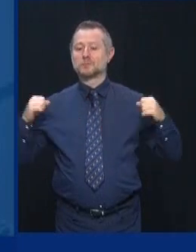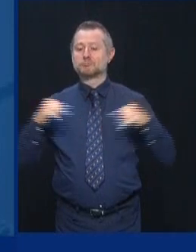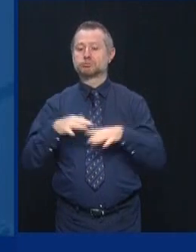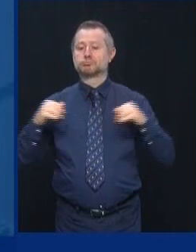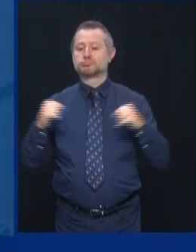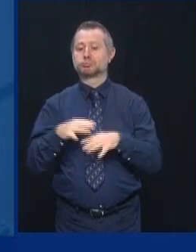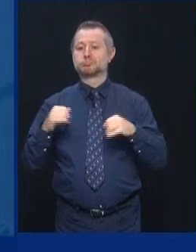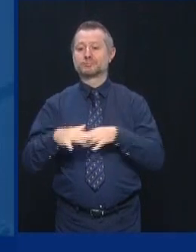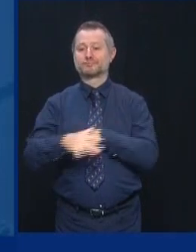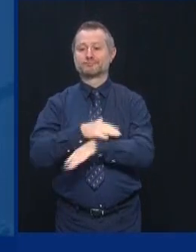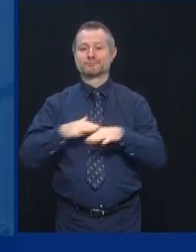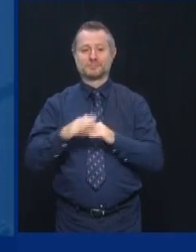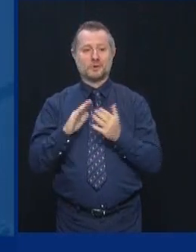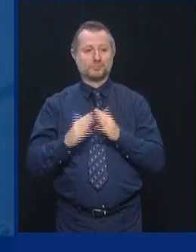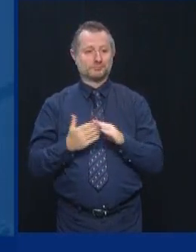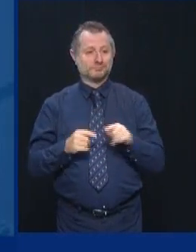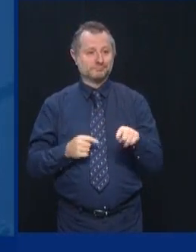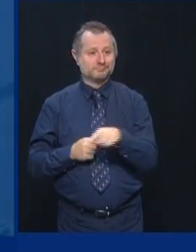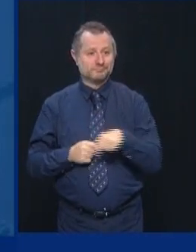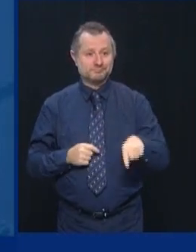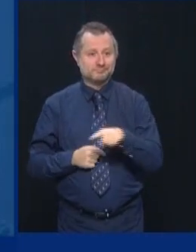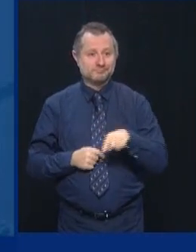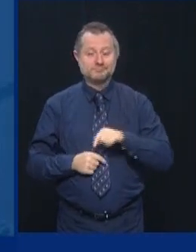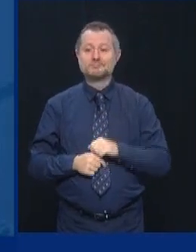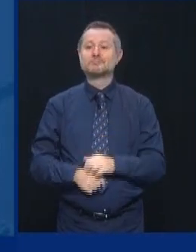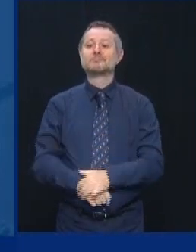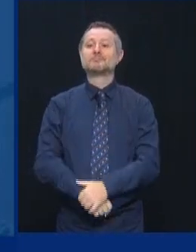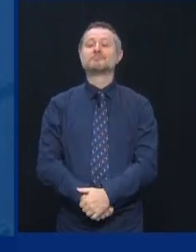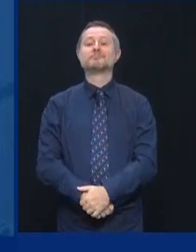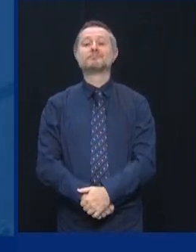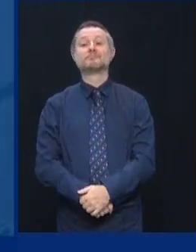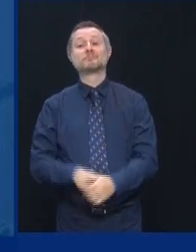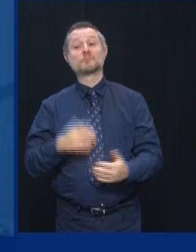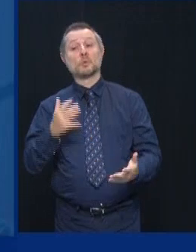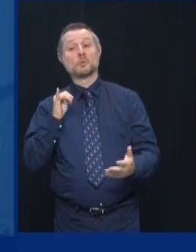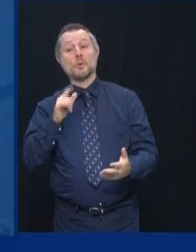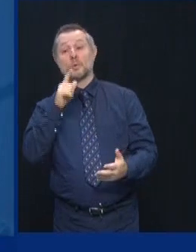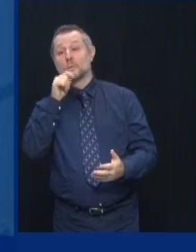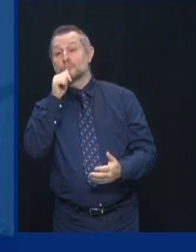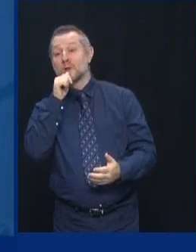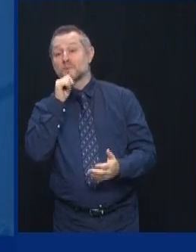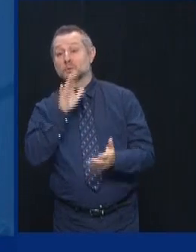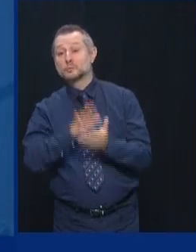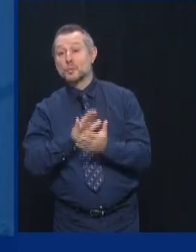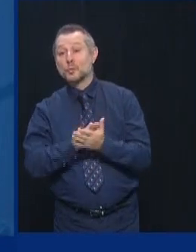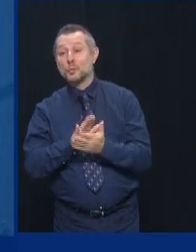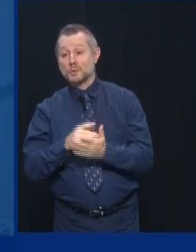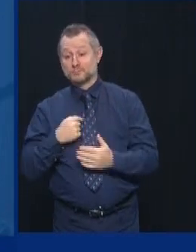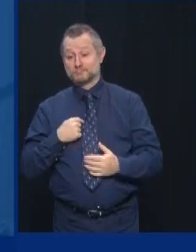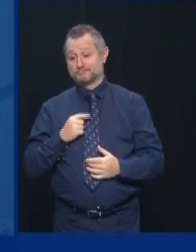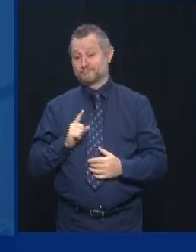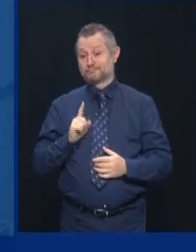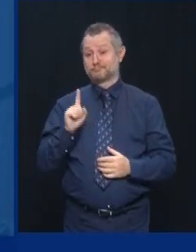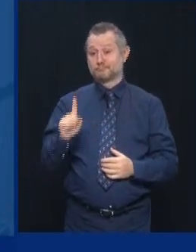SCHOOLS. WHICH ARE ALSO THE PLACE WHEN DIFFERENT COMMUNITIES COME TOGETHER.